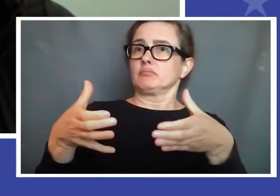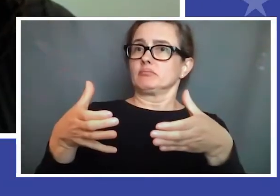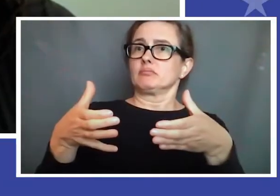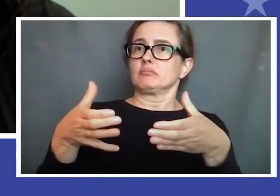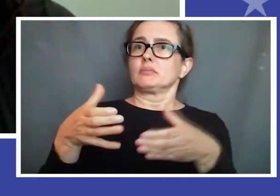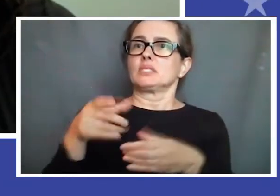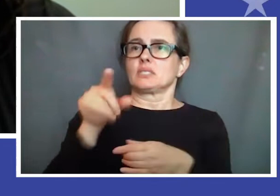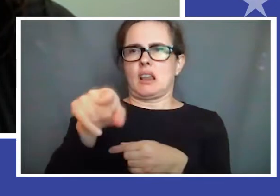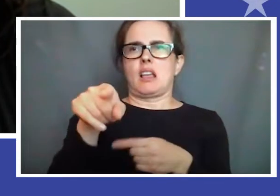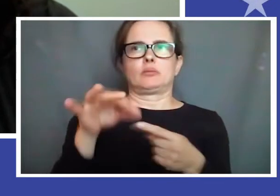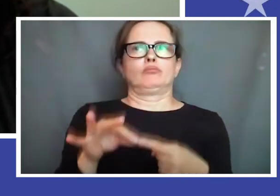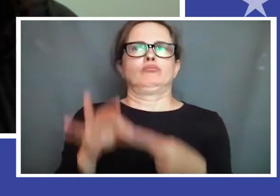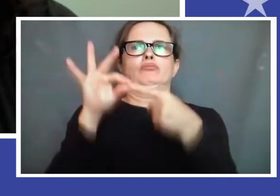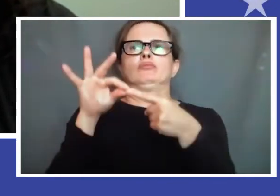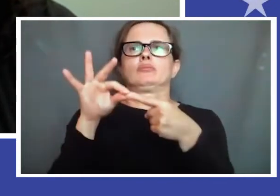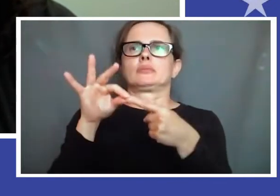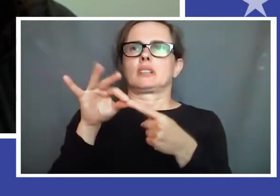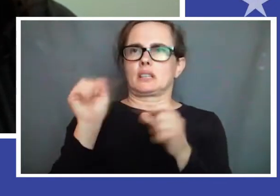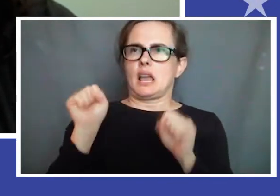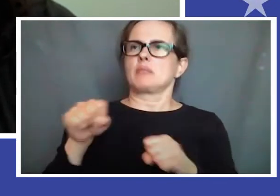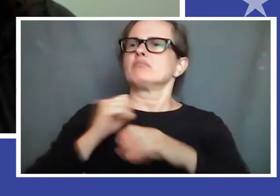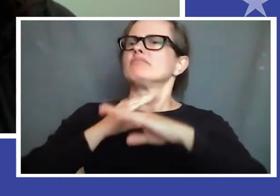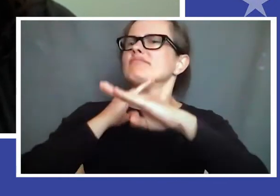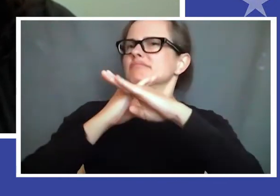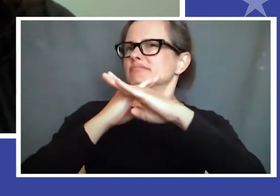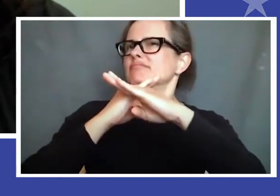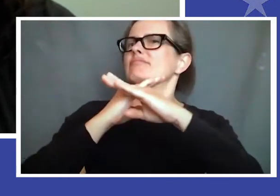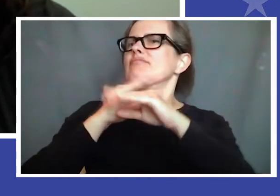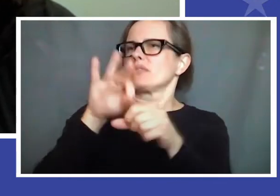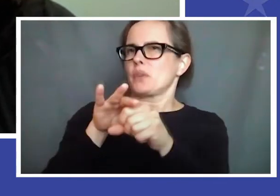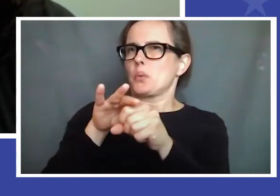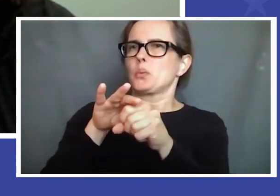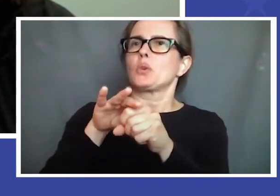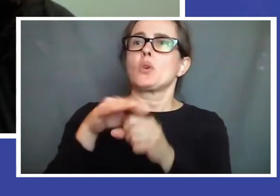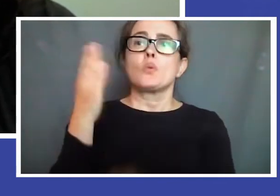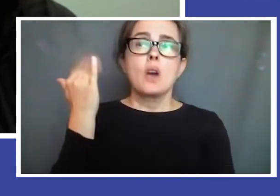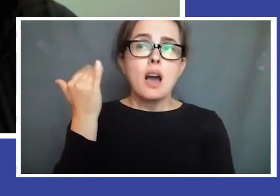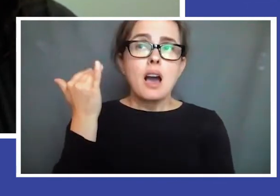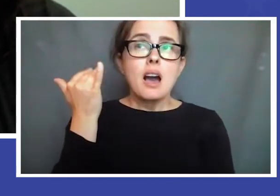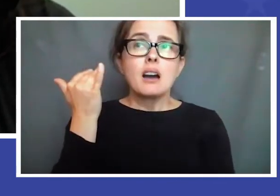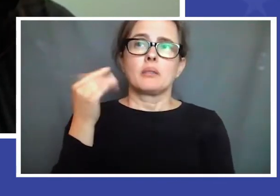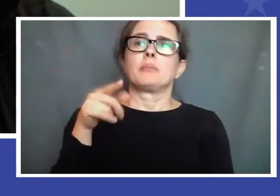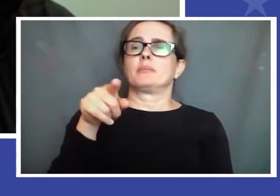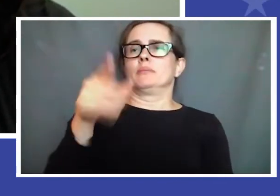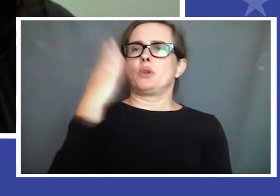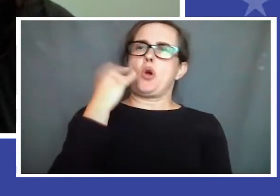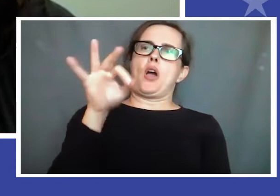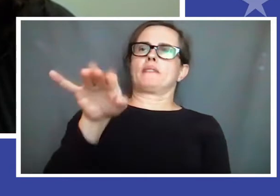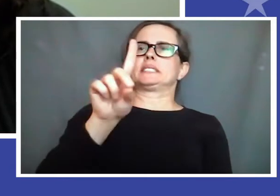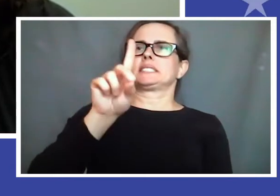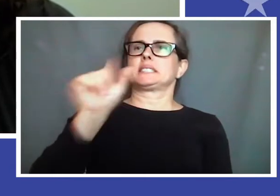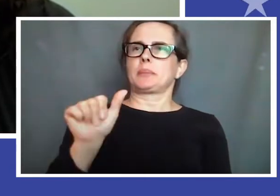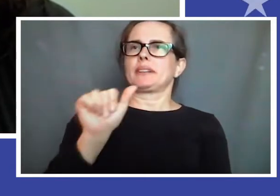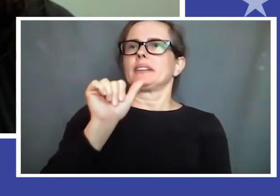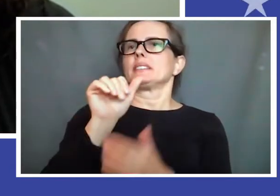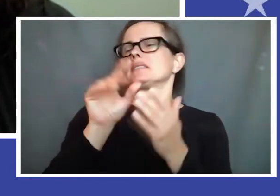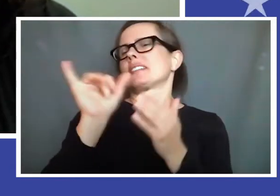about the disability community, is that we're one of the few communities that can be prohibited from voting just because you're a person with a disability.